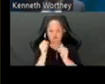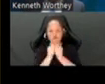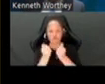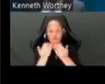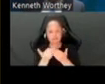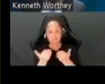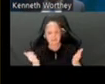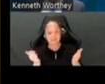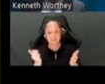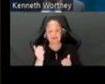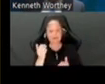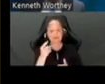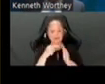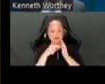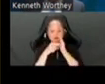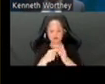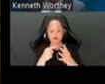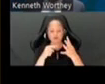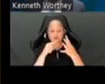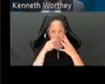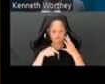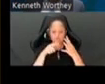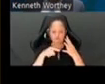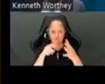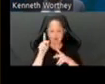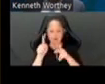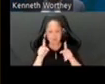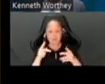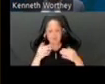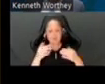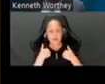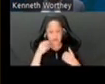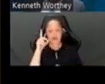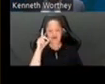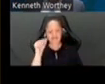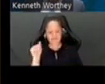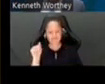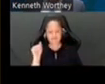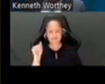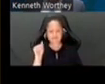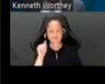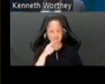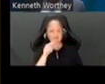features four individuals who happen to have disabilities. That's not the important part.